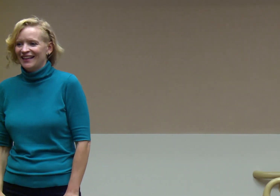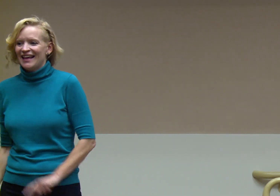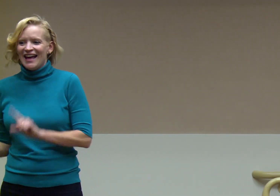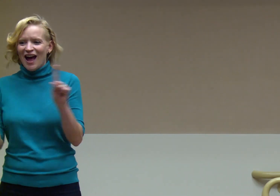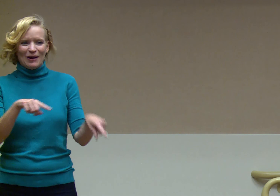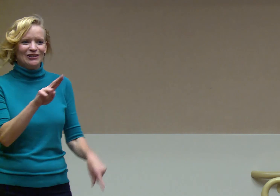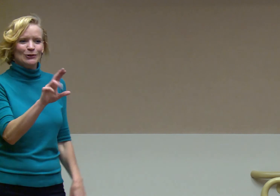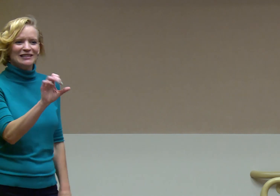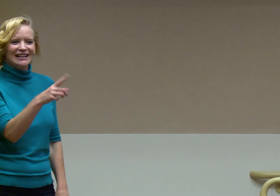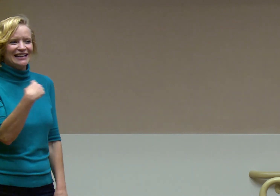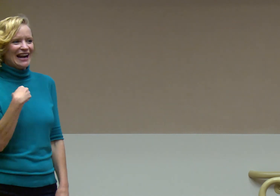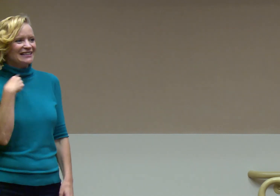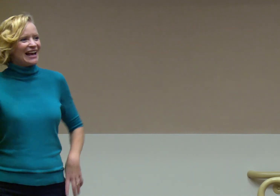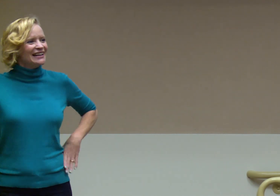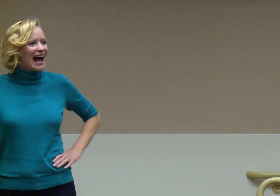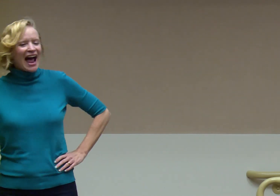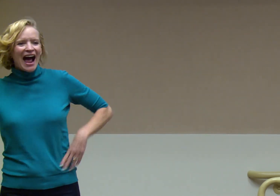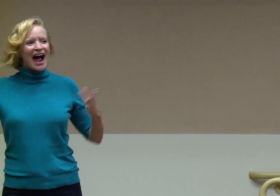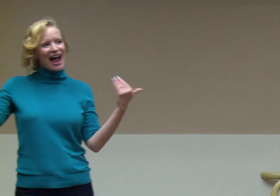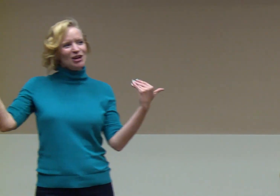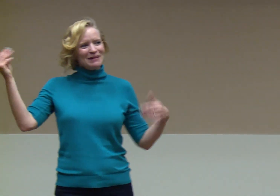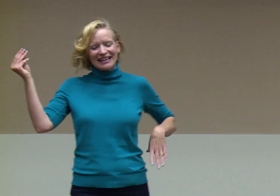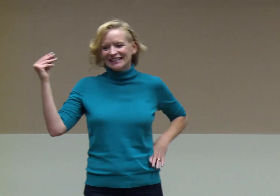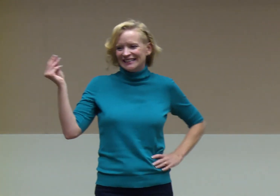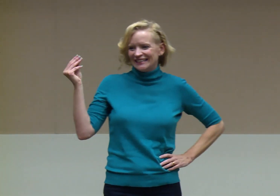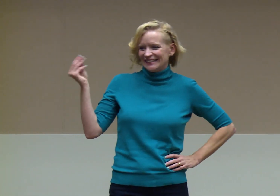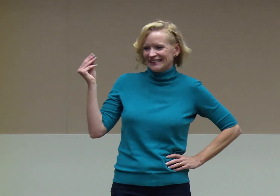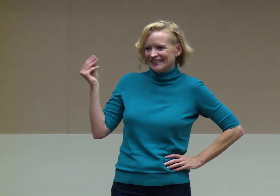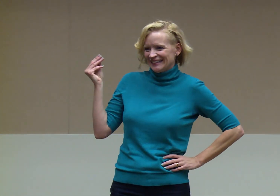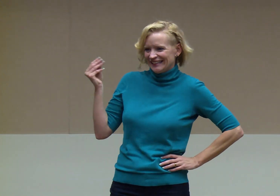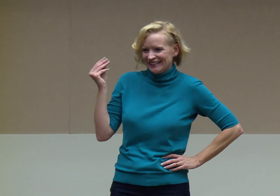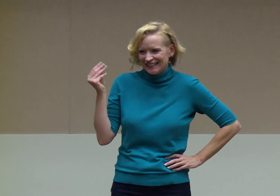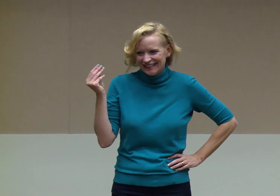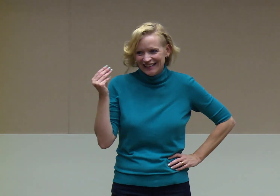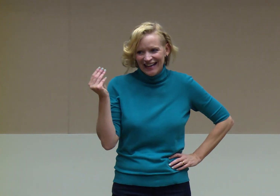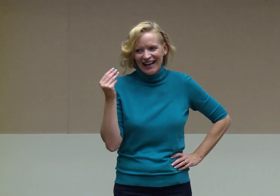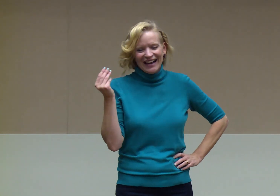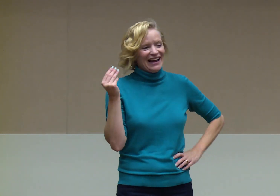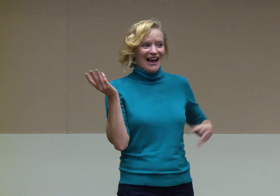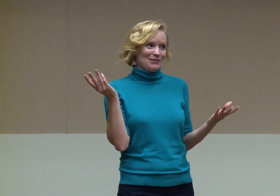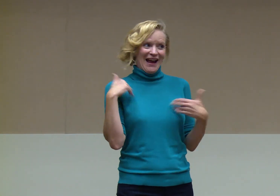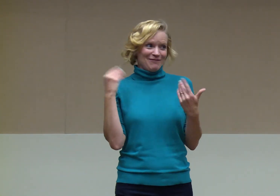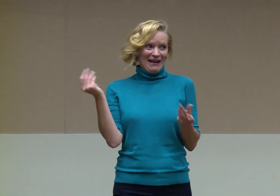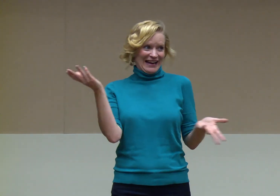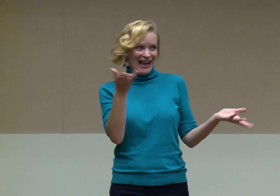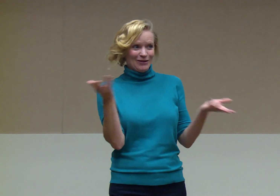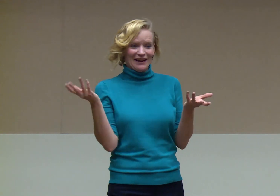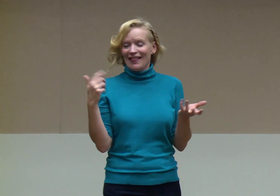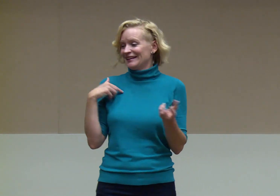And then I went to UCSD and I said, "Hey. Hey, guys. Look at me. Look what I got. "You want a piece? You want to hire me?"